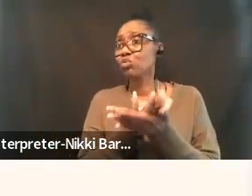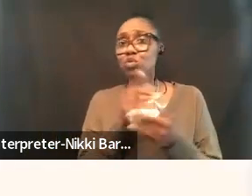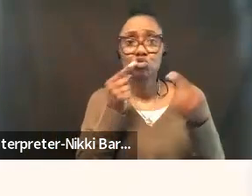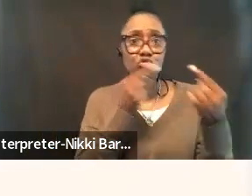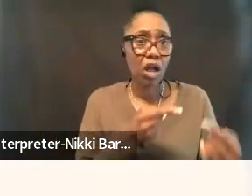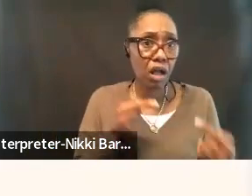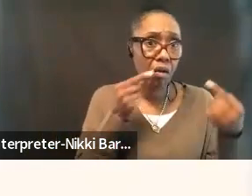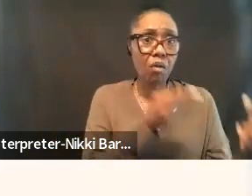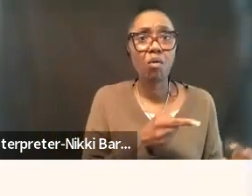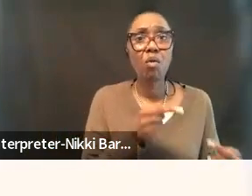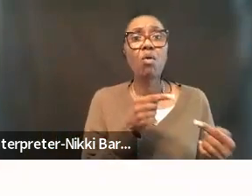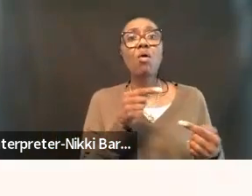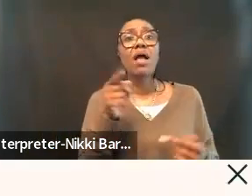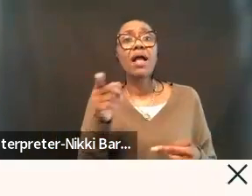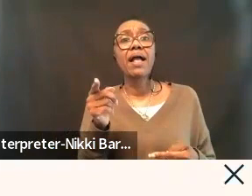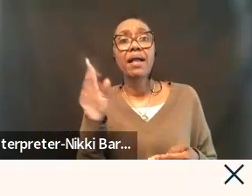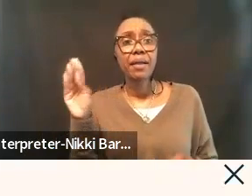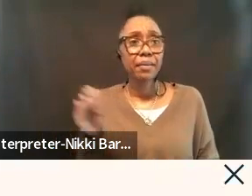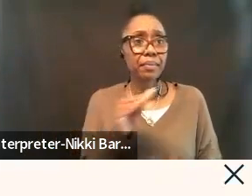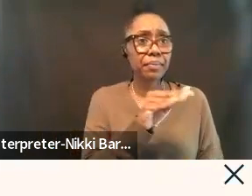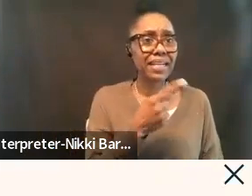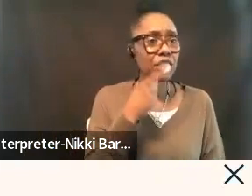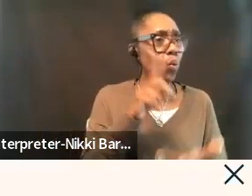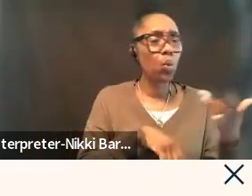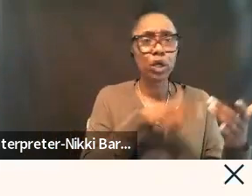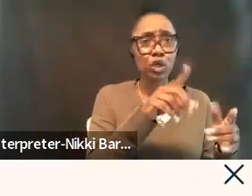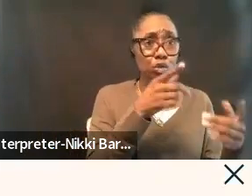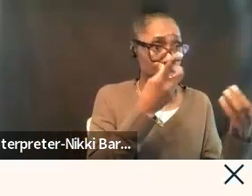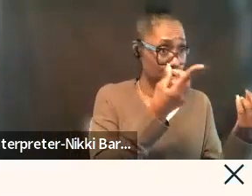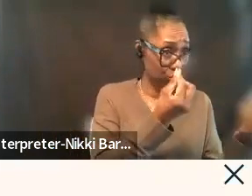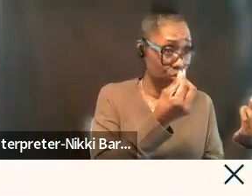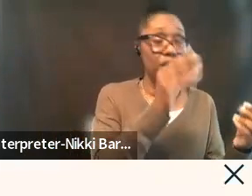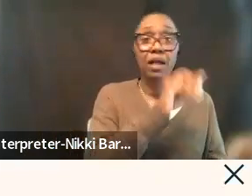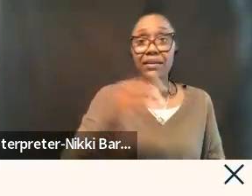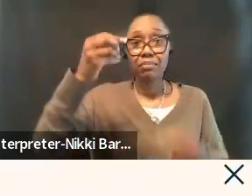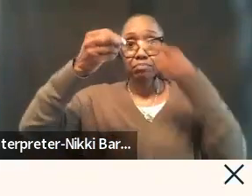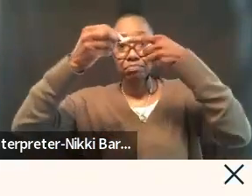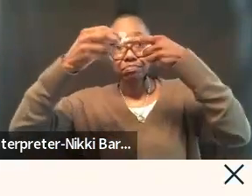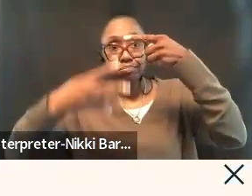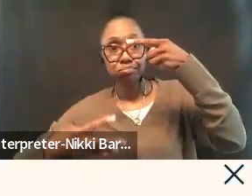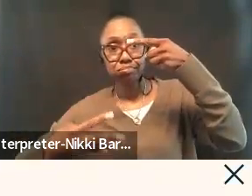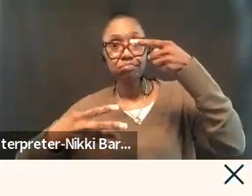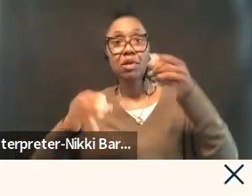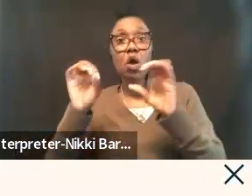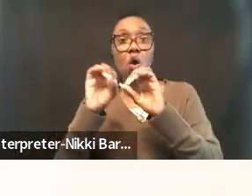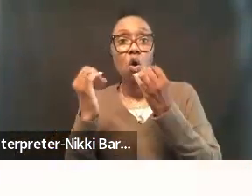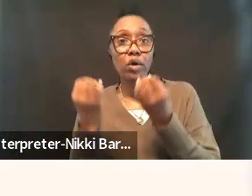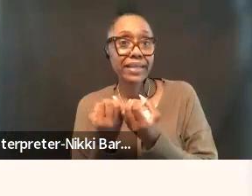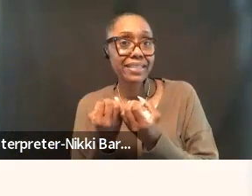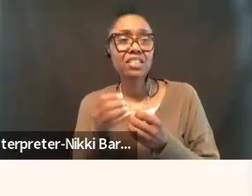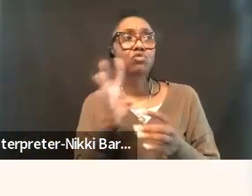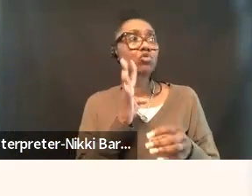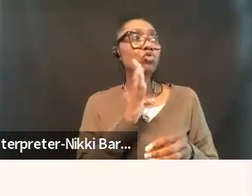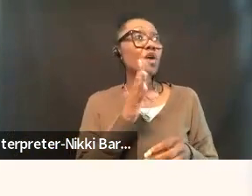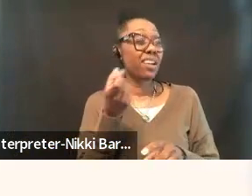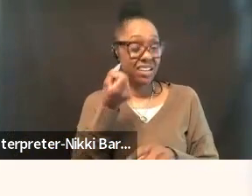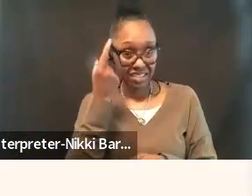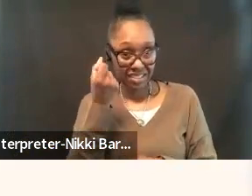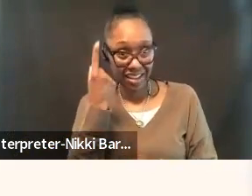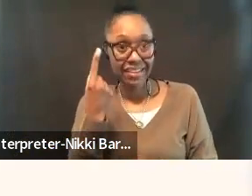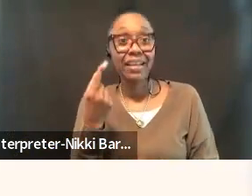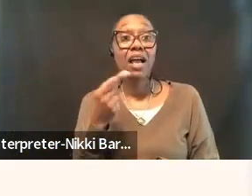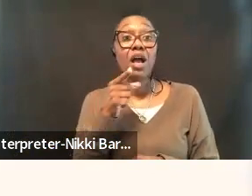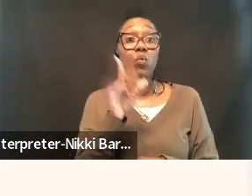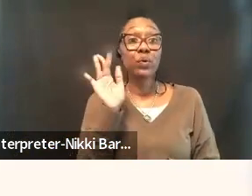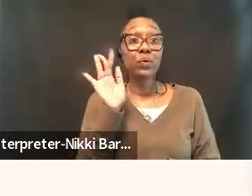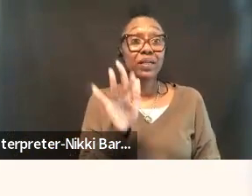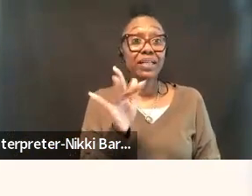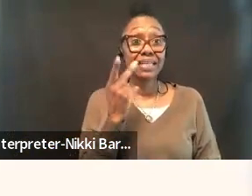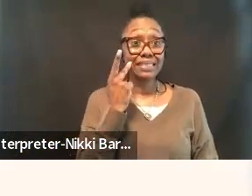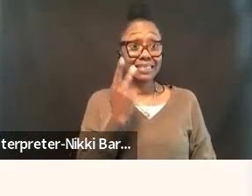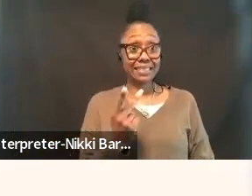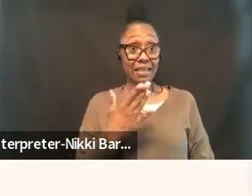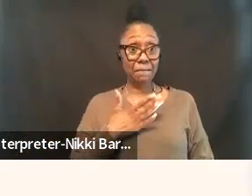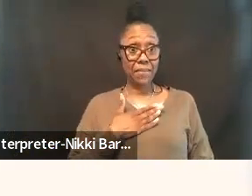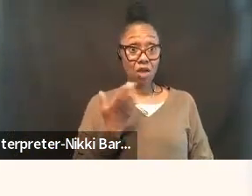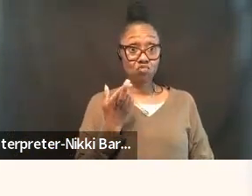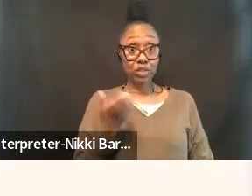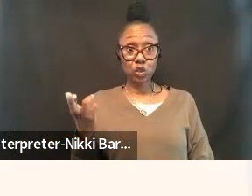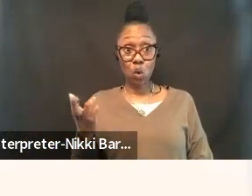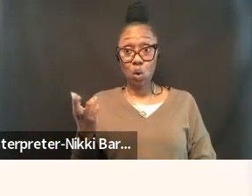Say organized. Taking, talking and understanding. And then you see, when you click on see my resources, what the website will do is it'll generate a list of all kind of resources that pertain to your needs.